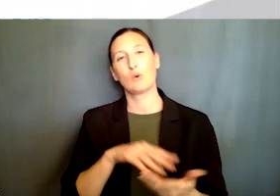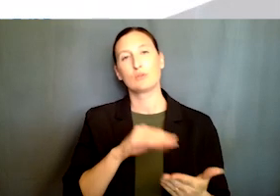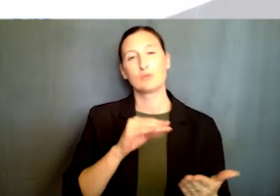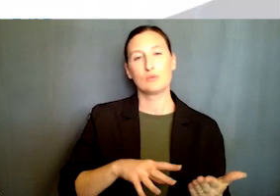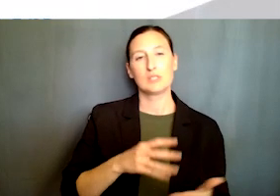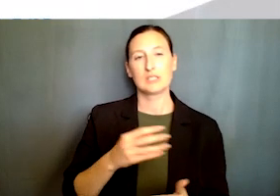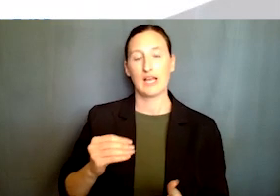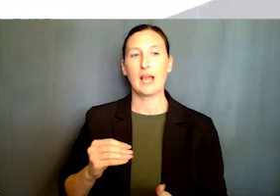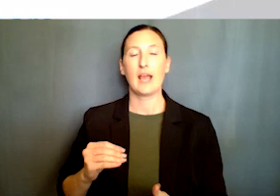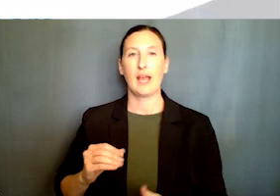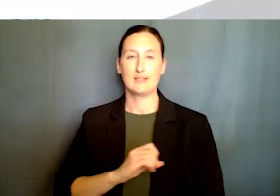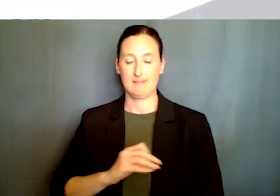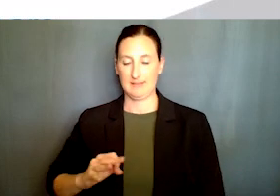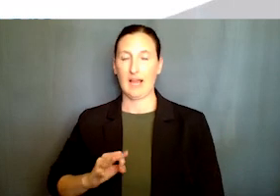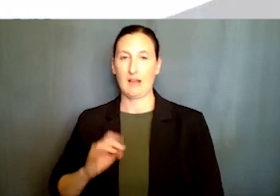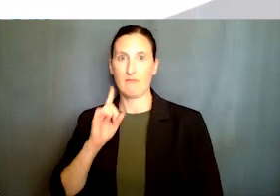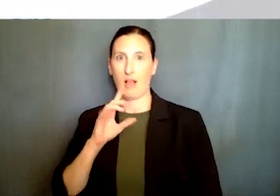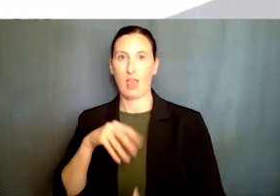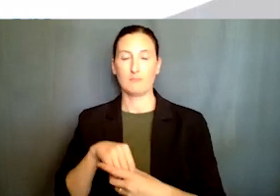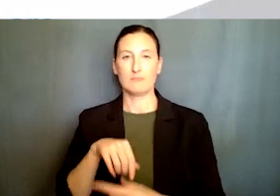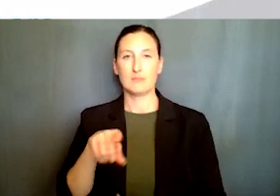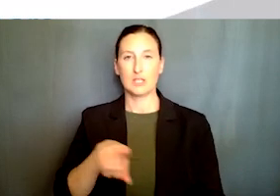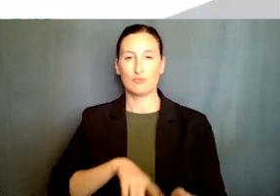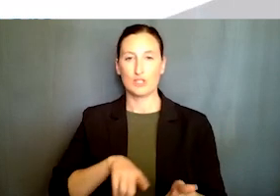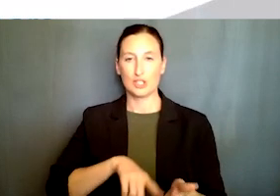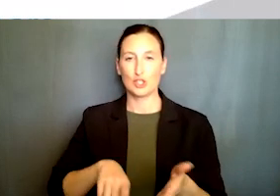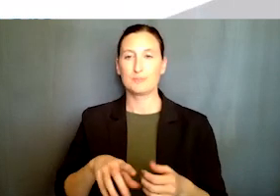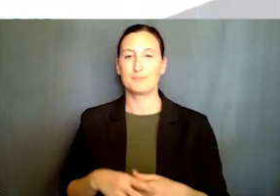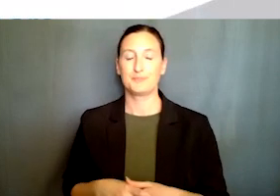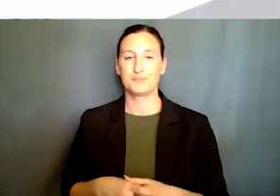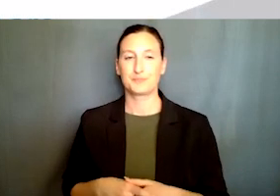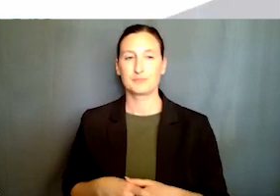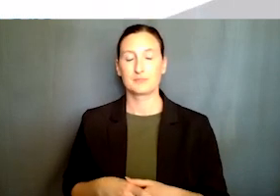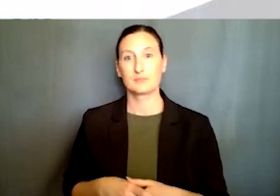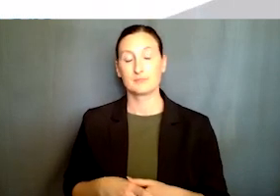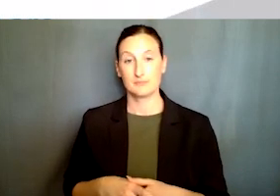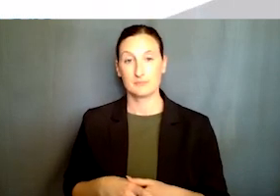strengthen education infrastructure and research capacity. This actually is another level,